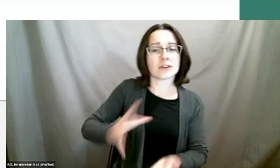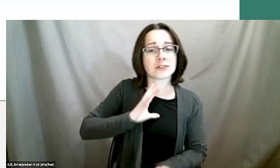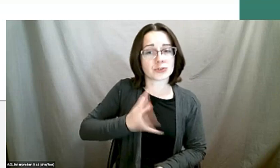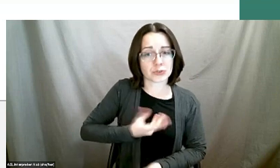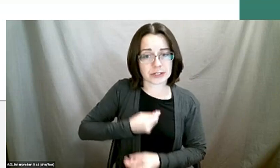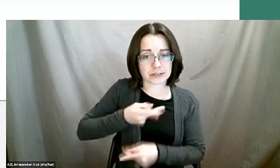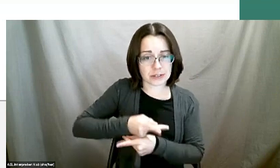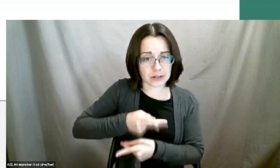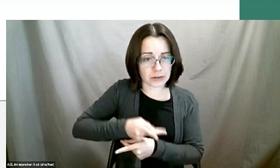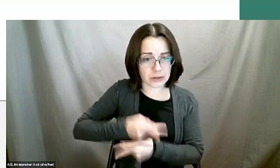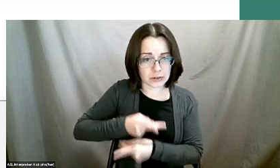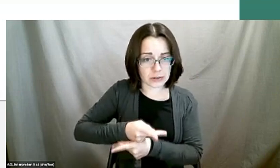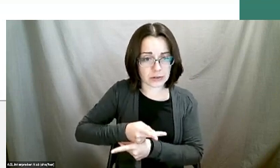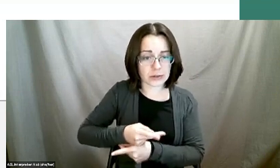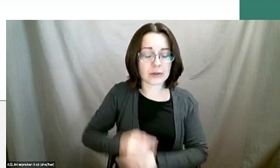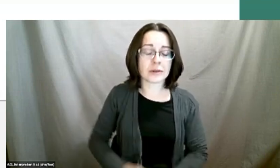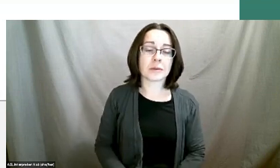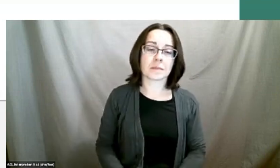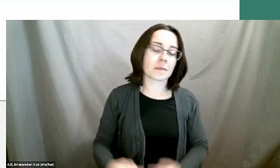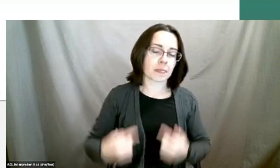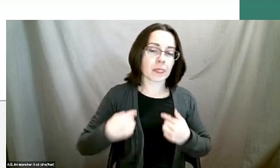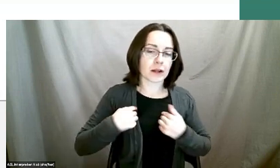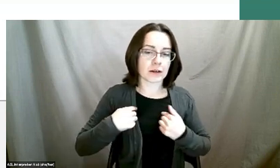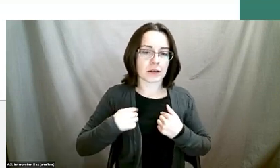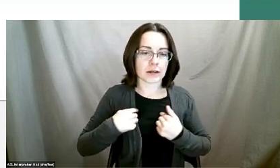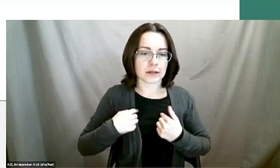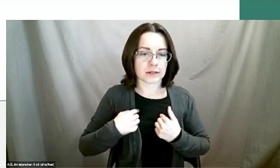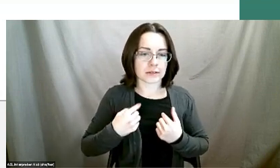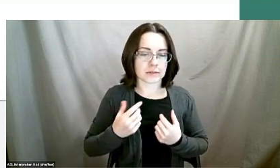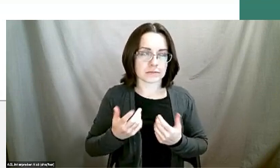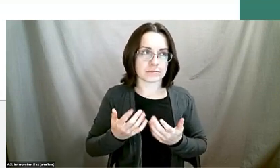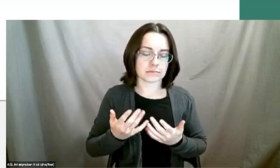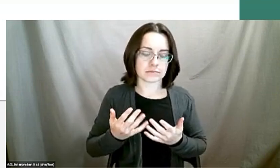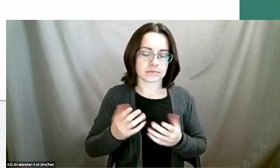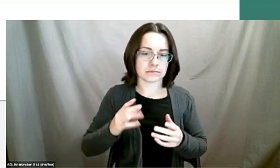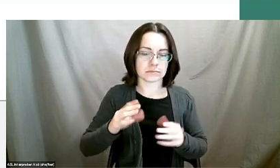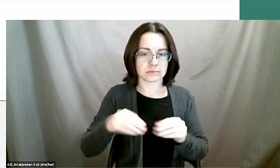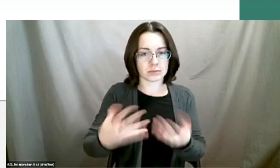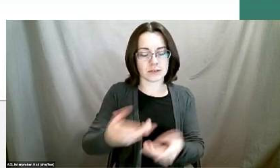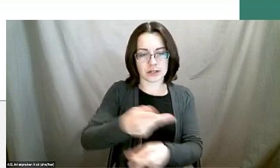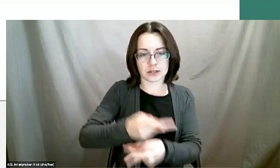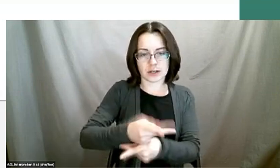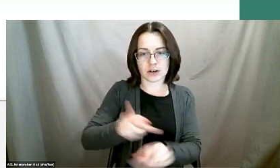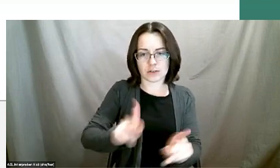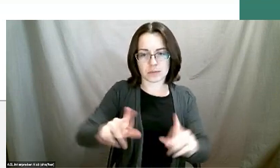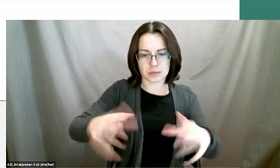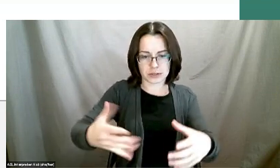Then I have a population of women with developmental disabilities.